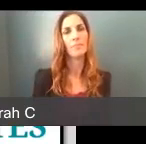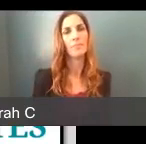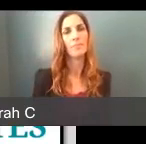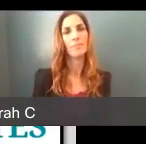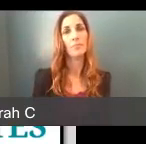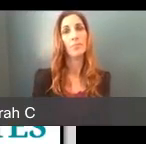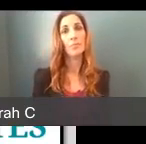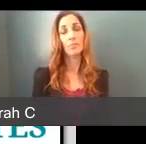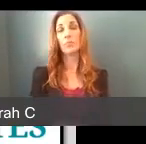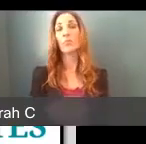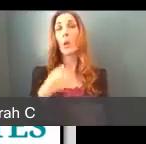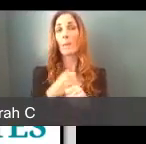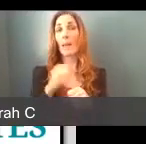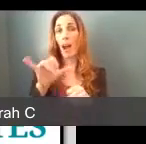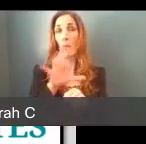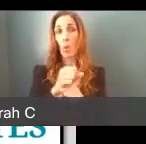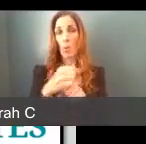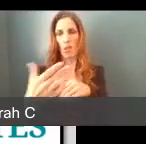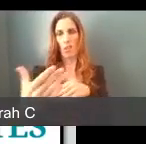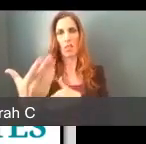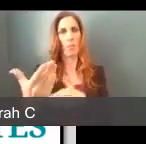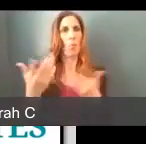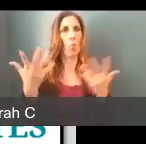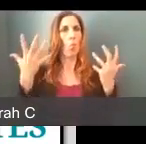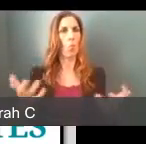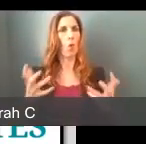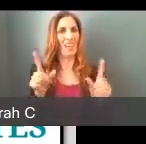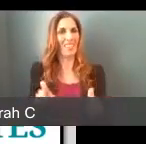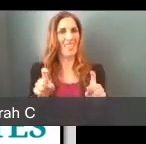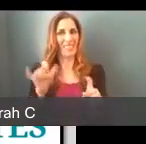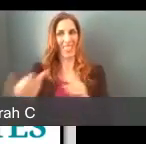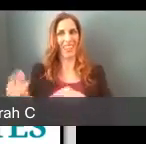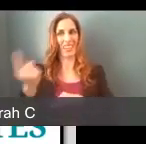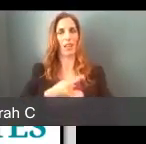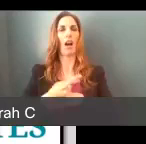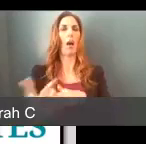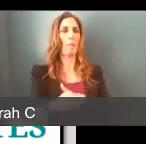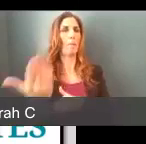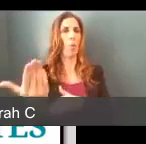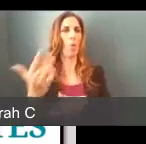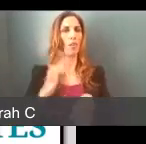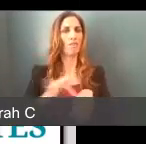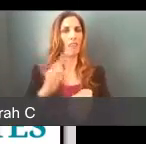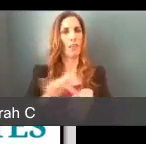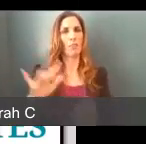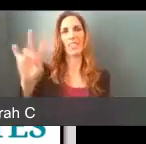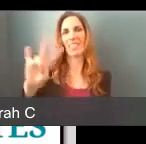the day that you would like to be tested, online, beginning at 7:00 AM. You cannot book ahead.